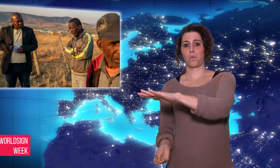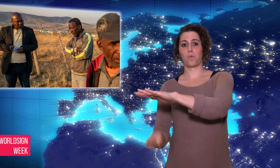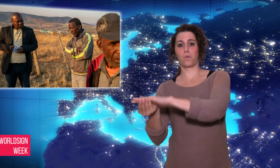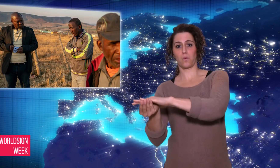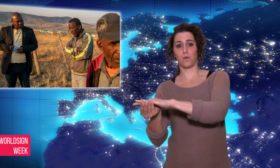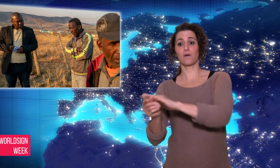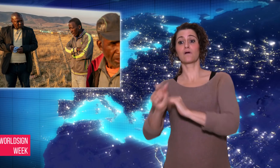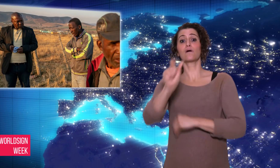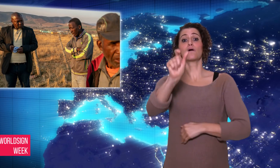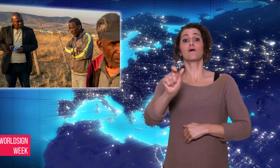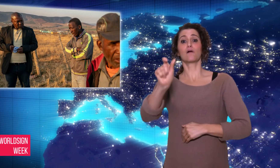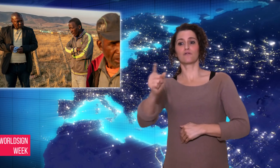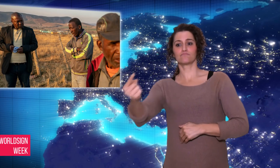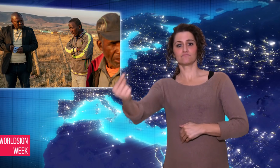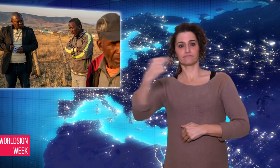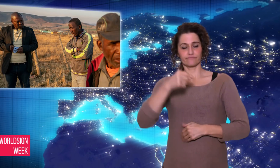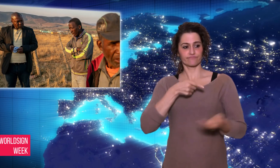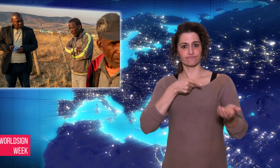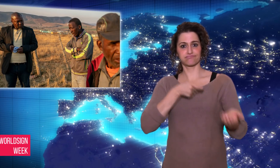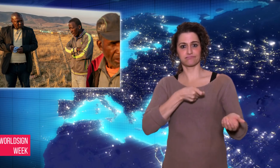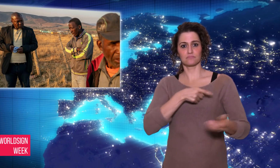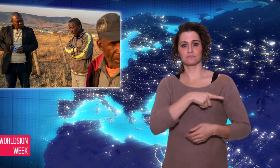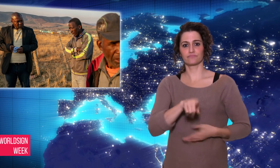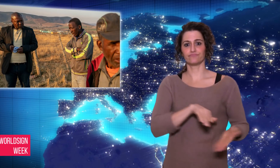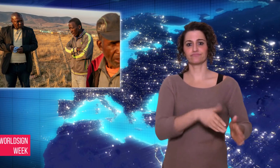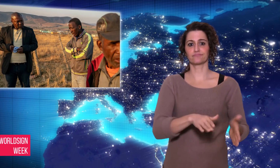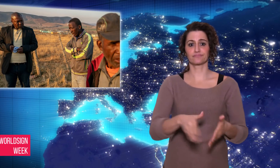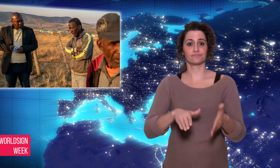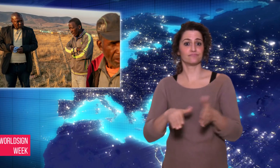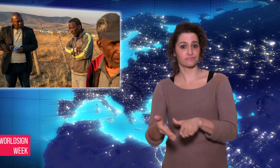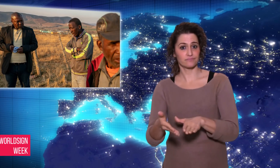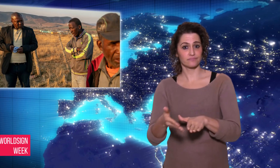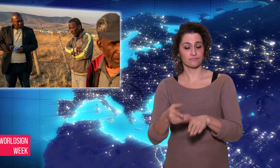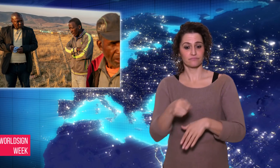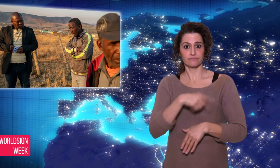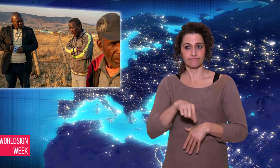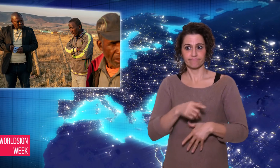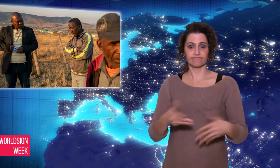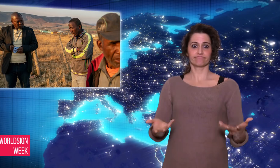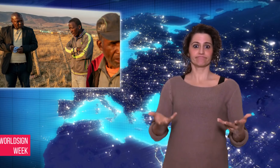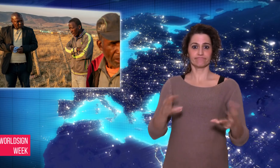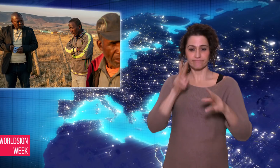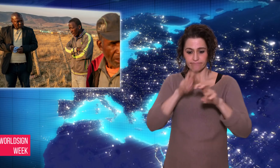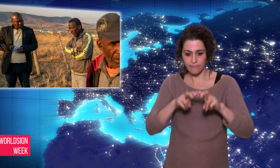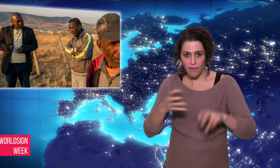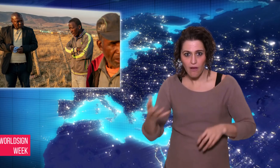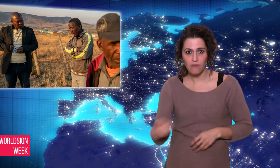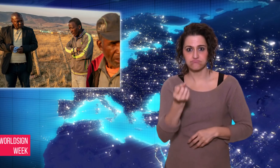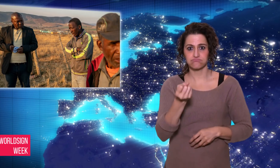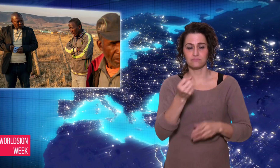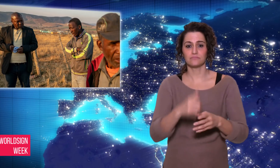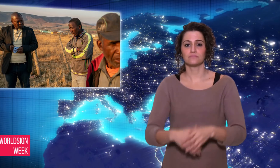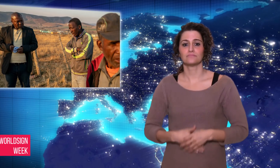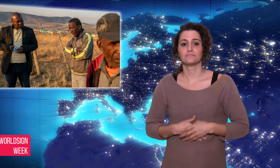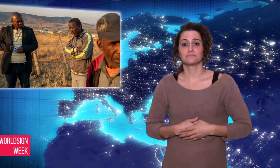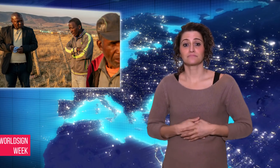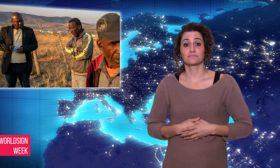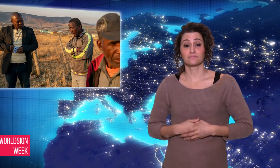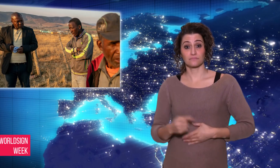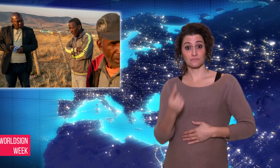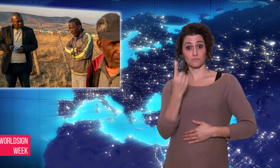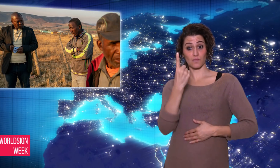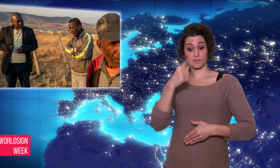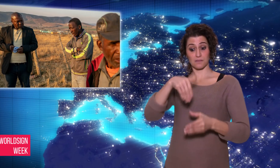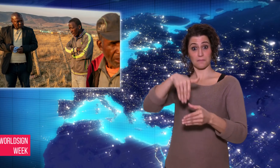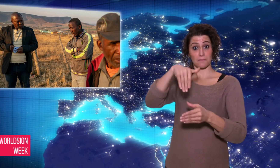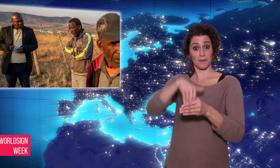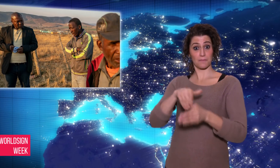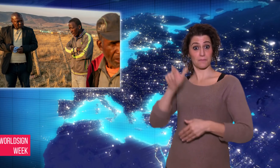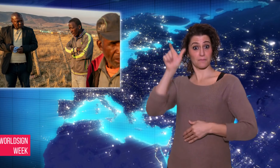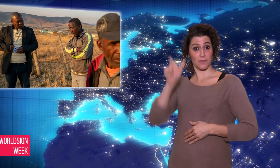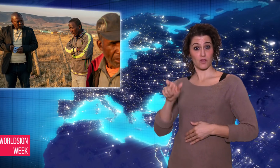likened ANC to the Mafia. The